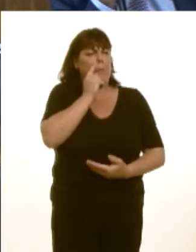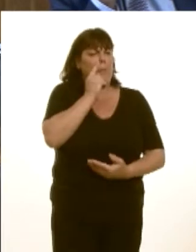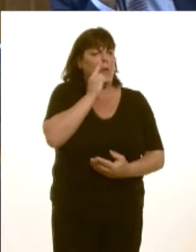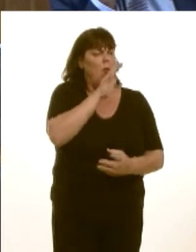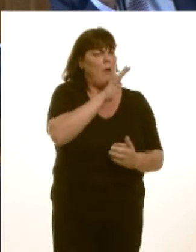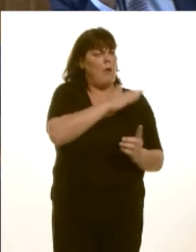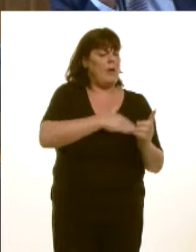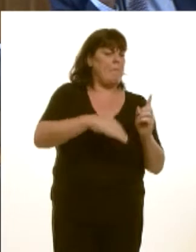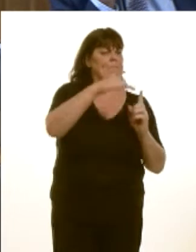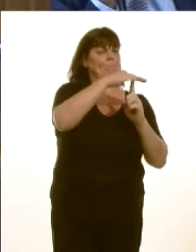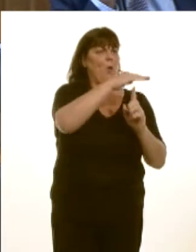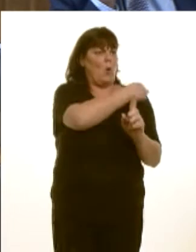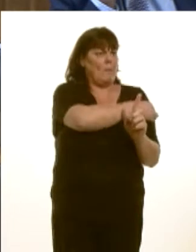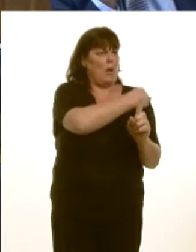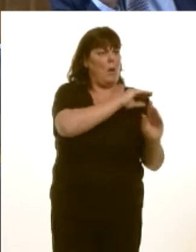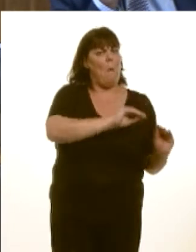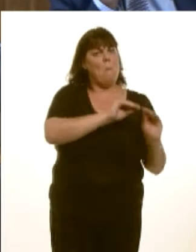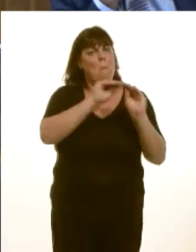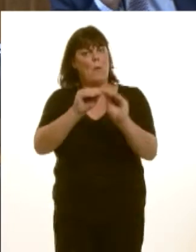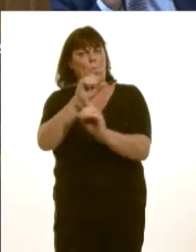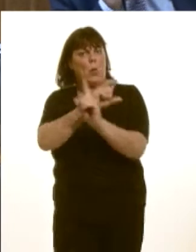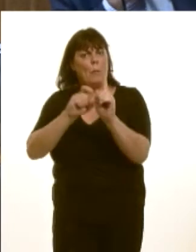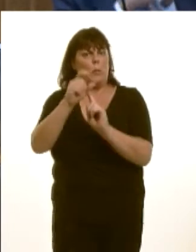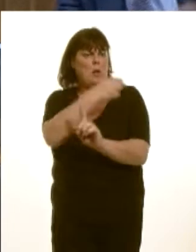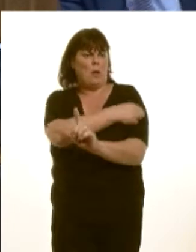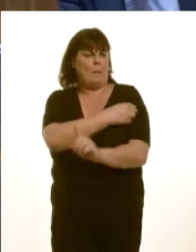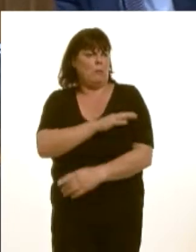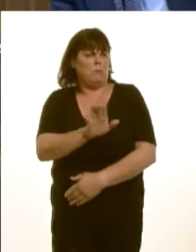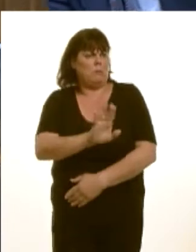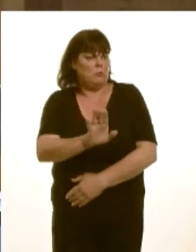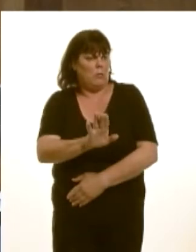hospital and forget about them. I am not prepared to do that and I know that the Minister is not prepared to do that either.